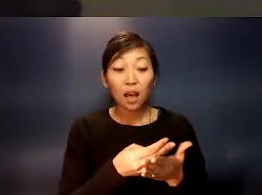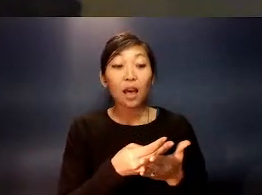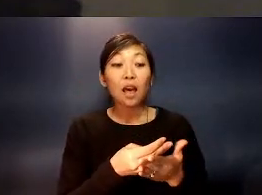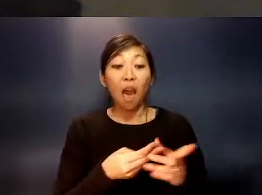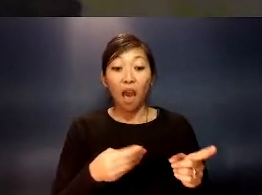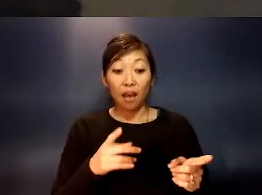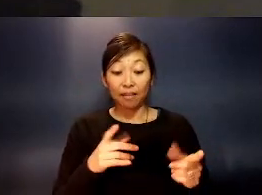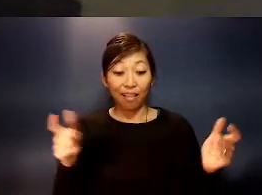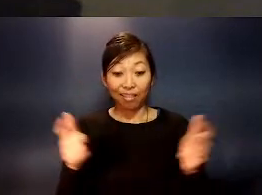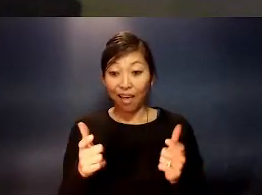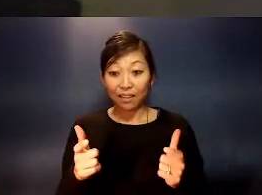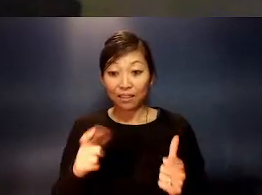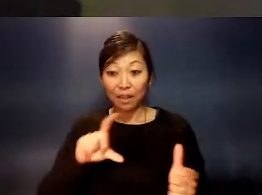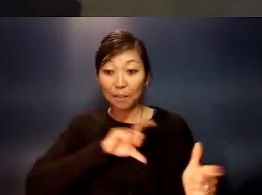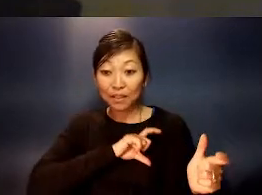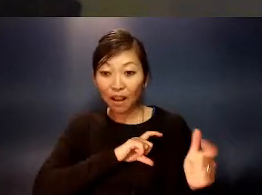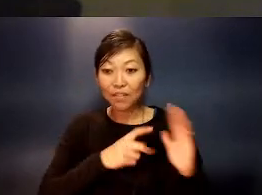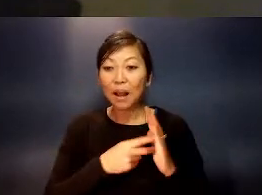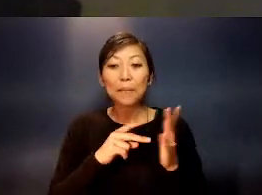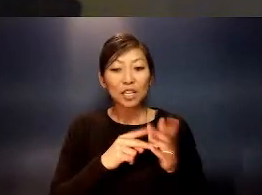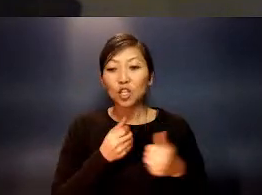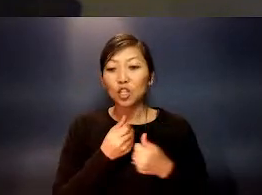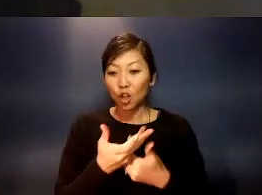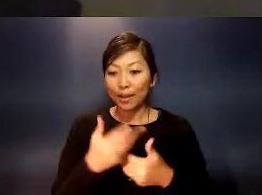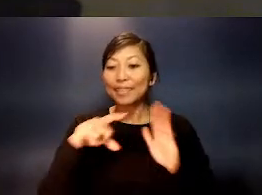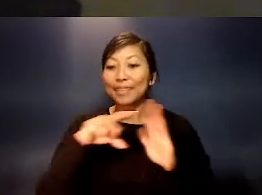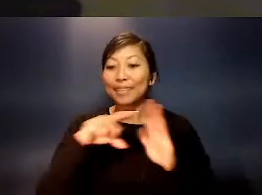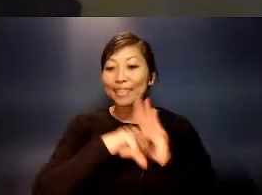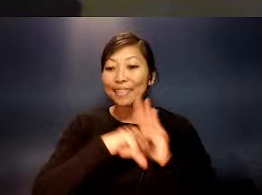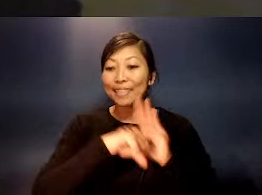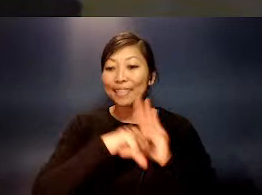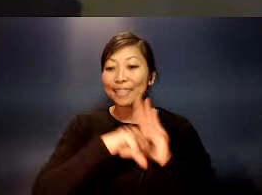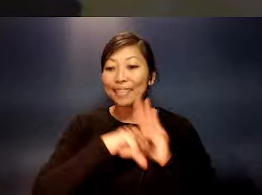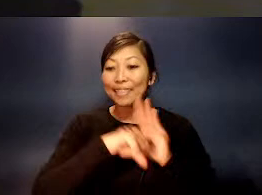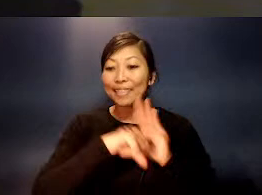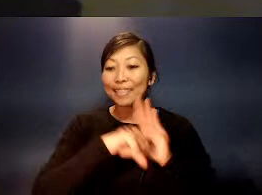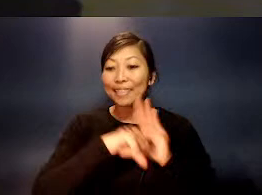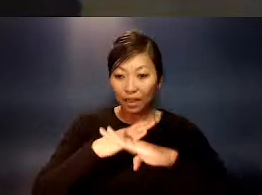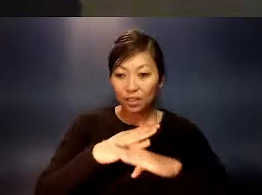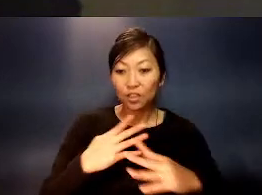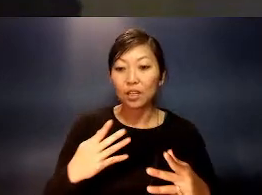WHICH IS A CONCERNING LEVEL OF FINANCIAL RISK. THE AMOUNT OF RISK IN THE BUDGET SHOULD MAKE